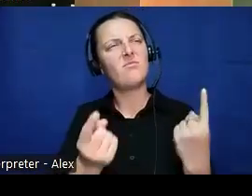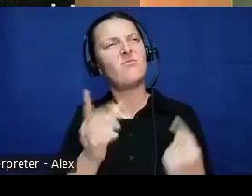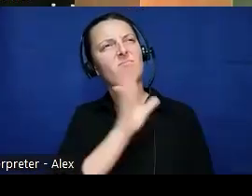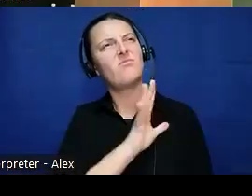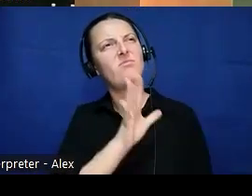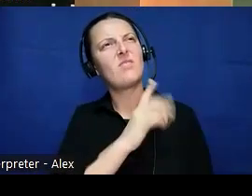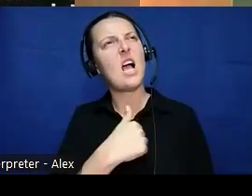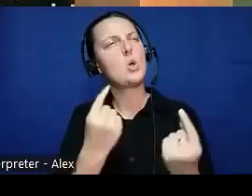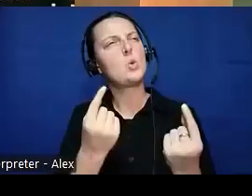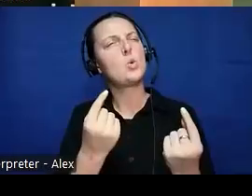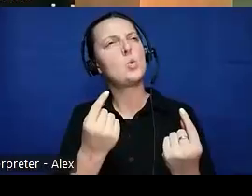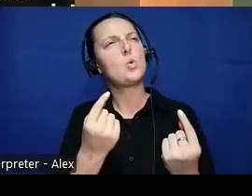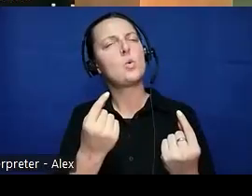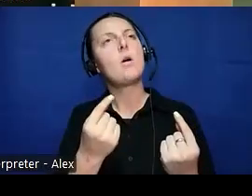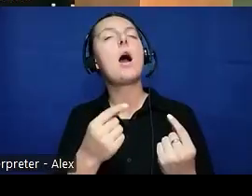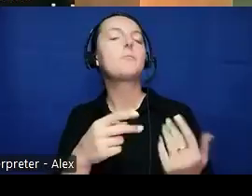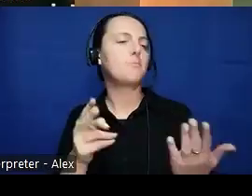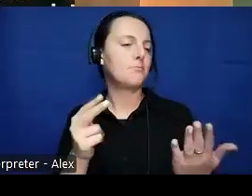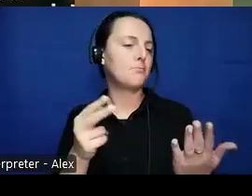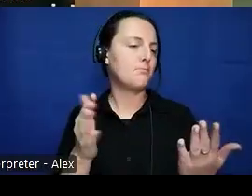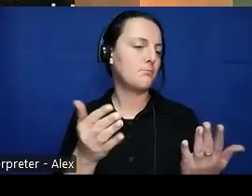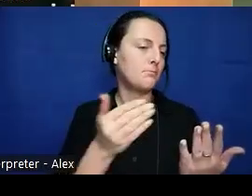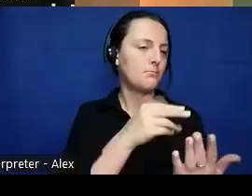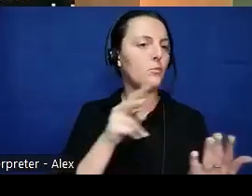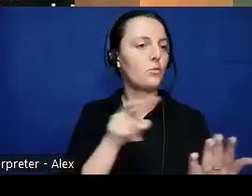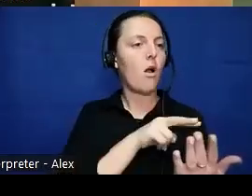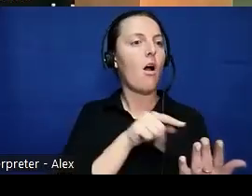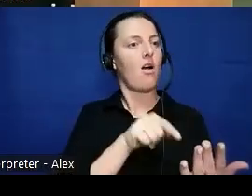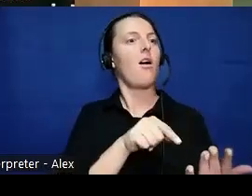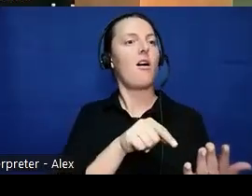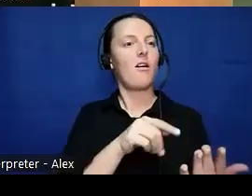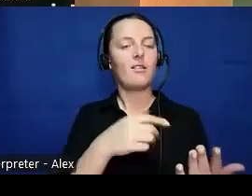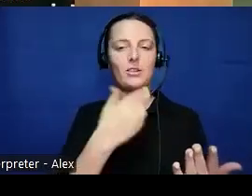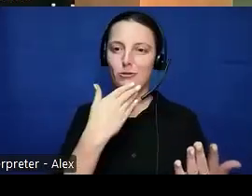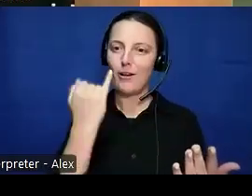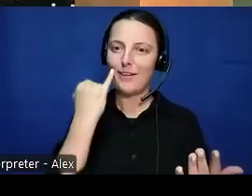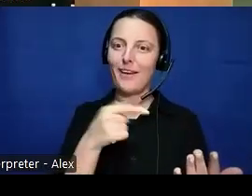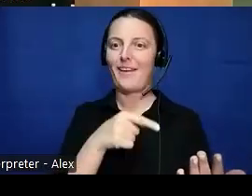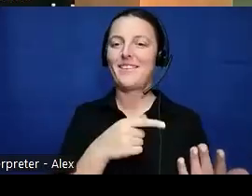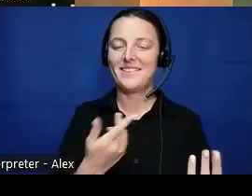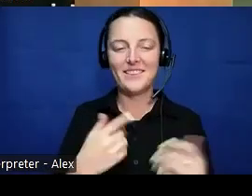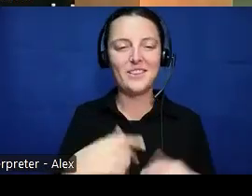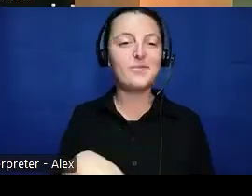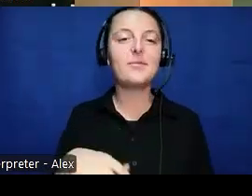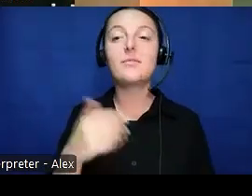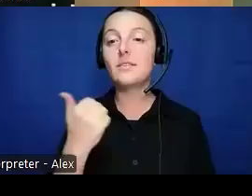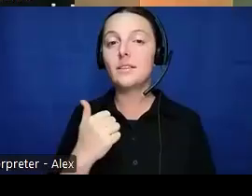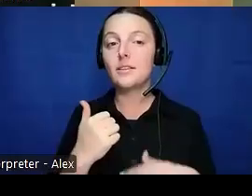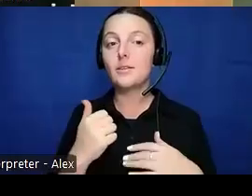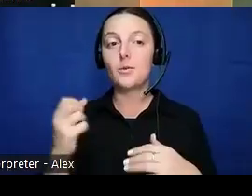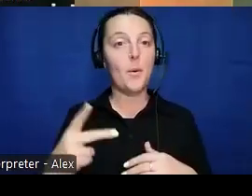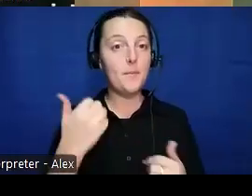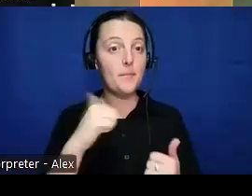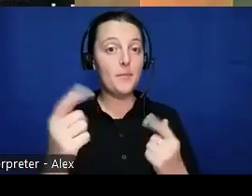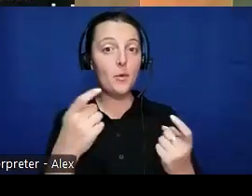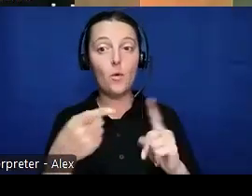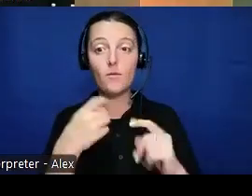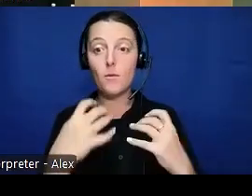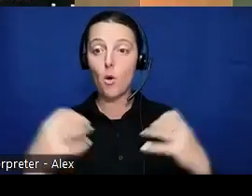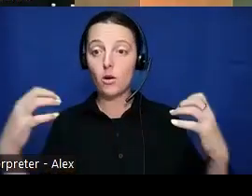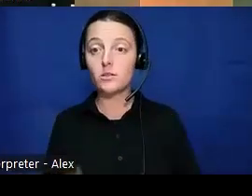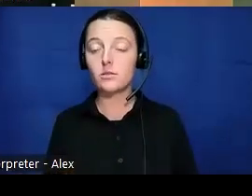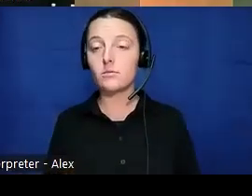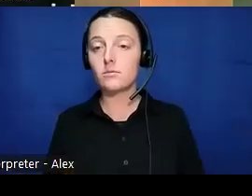that was a really good idea." They Okay, so do we have any questions from the audience?